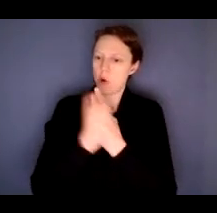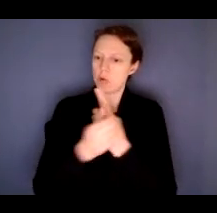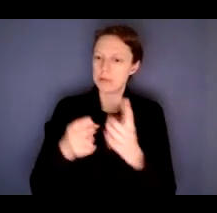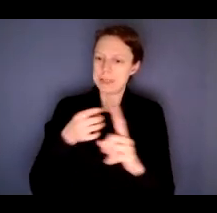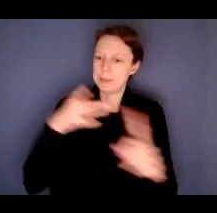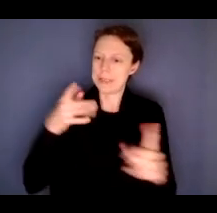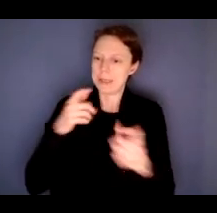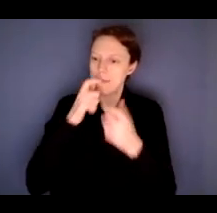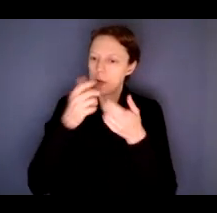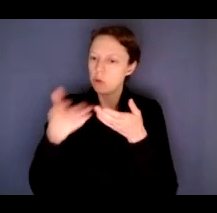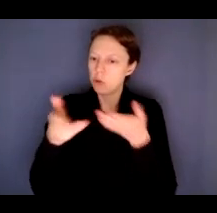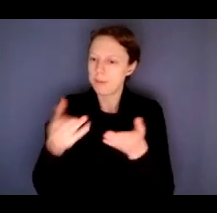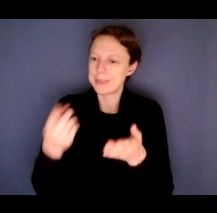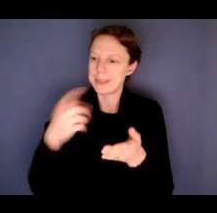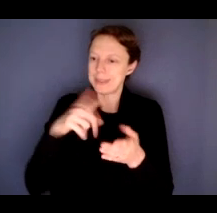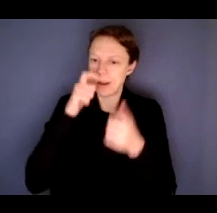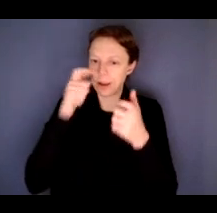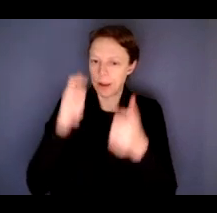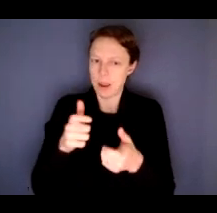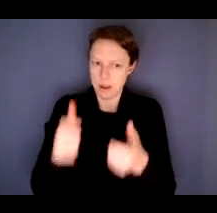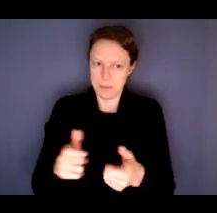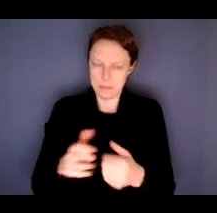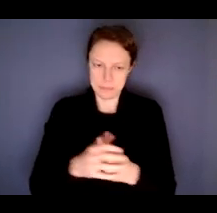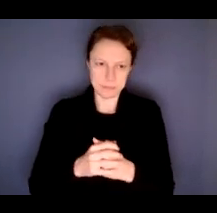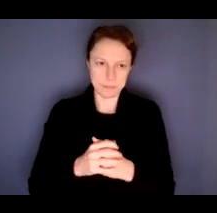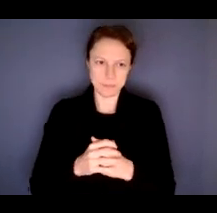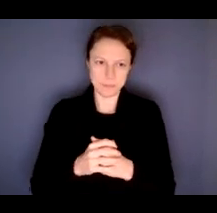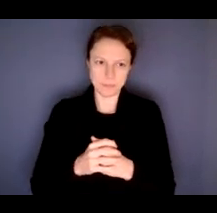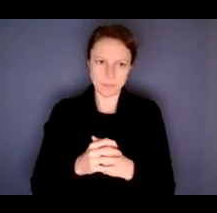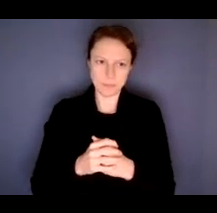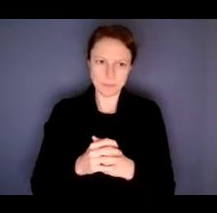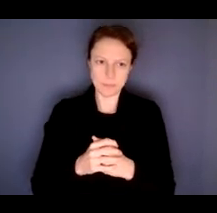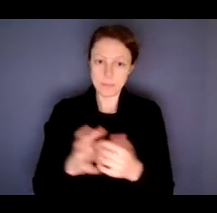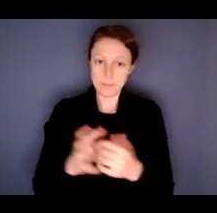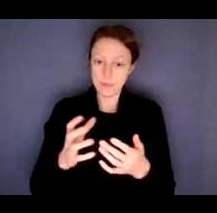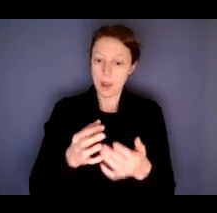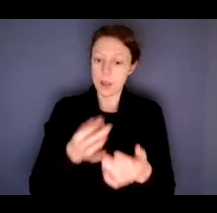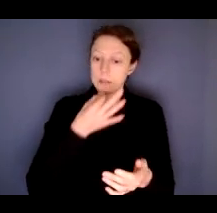Now, moving on to talk about child safety support officers. That's a different role again within our